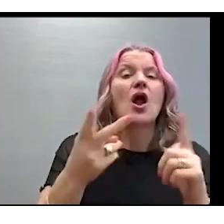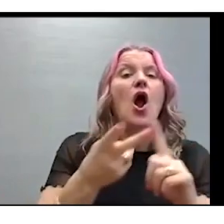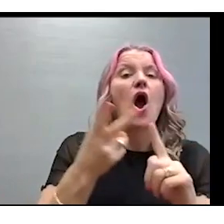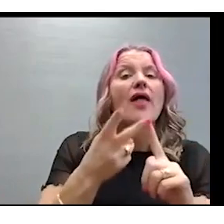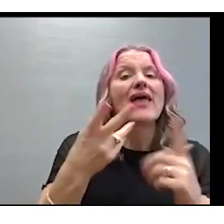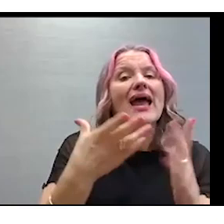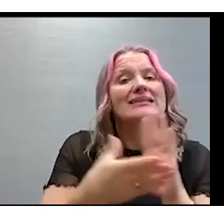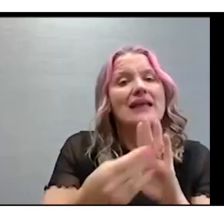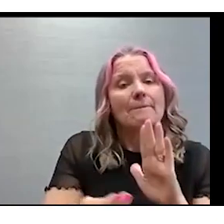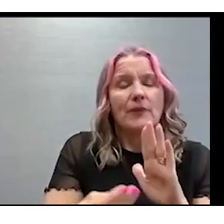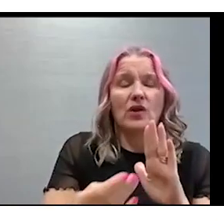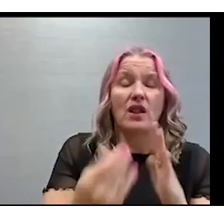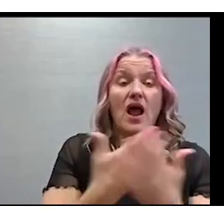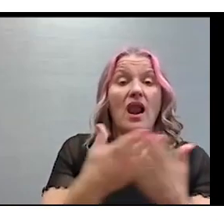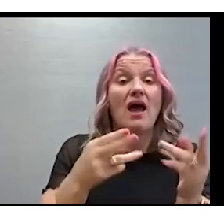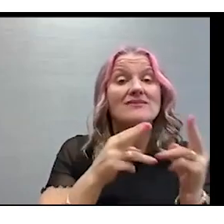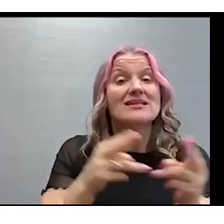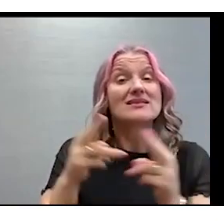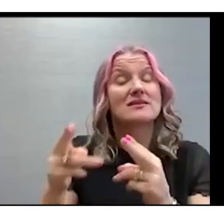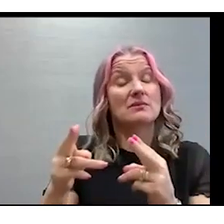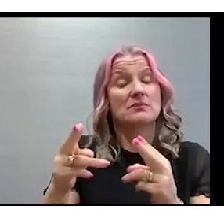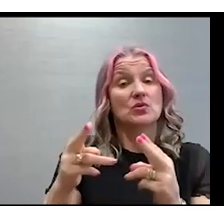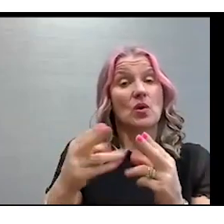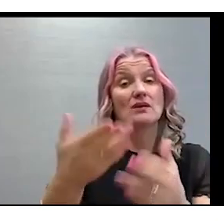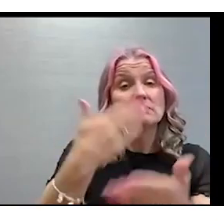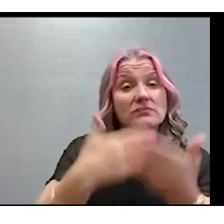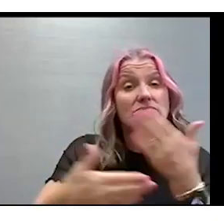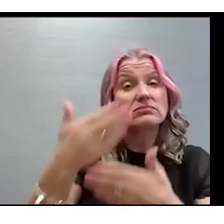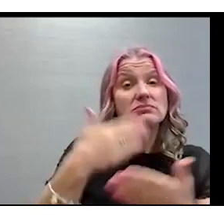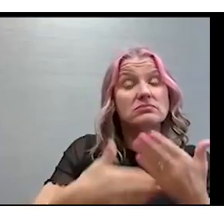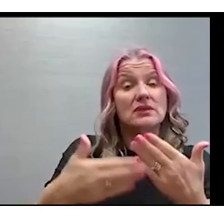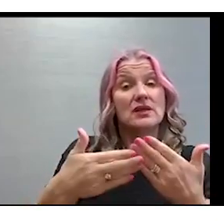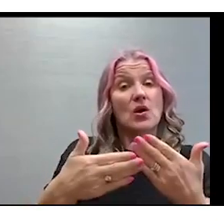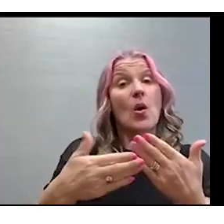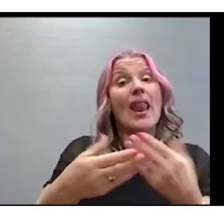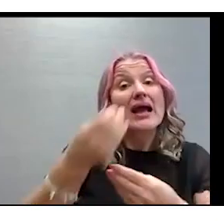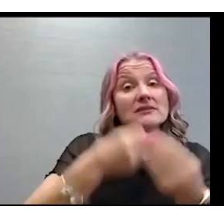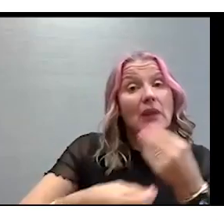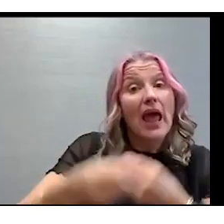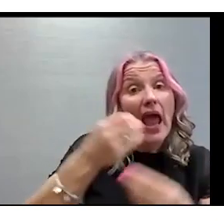lot of these systems provide references by themselves, but if they don't, ask them.